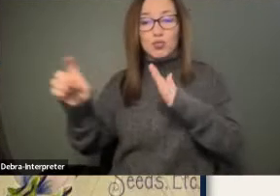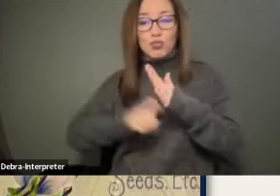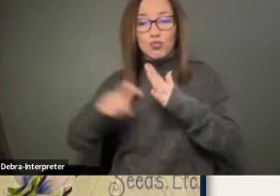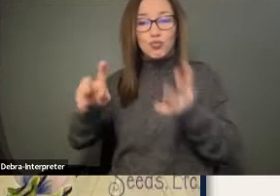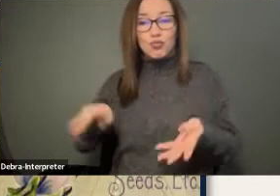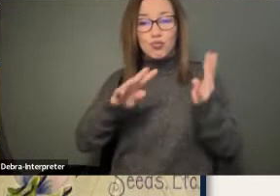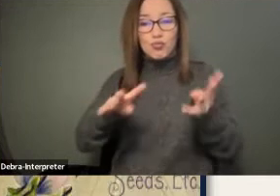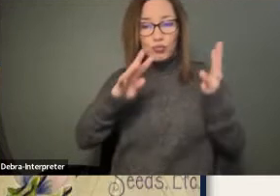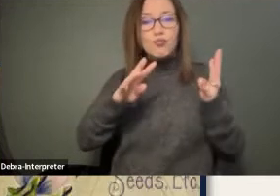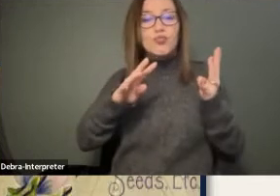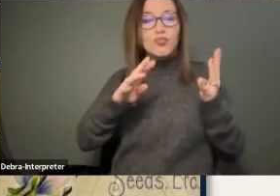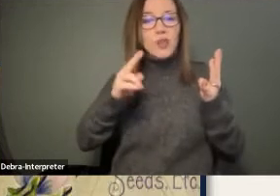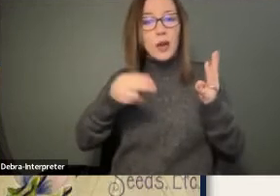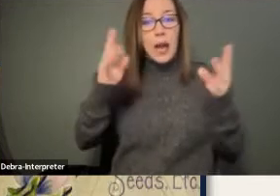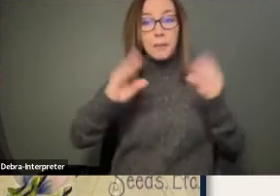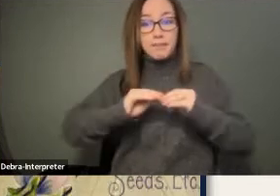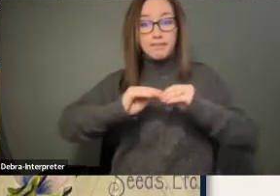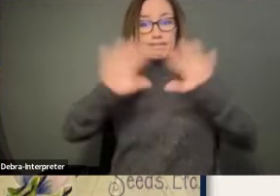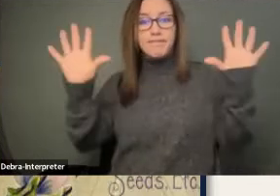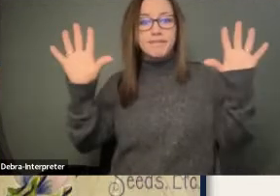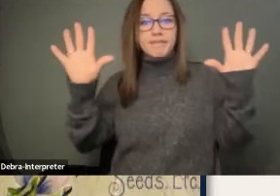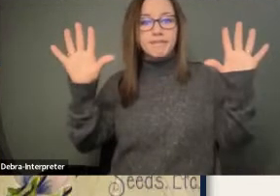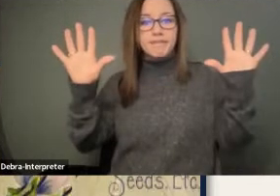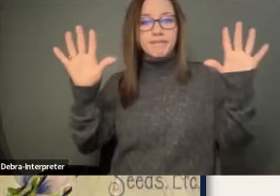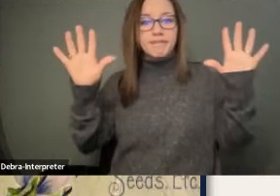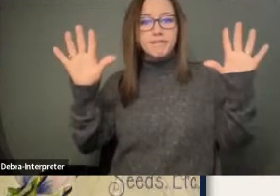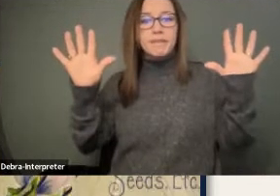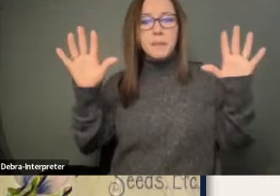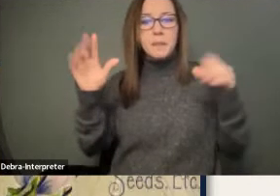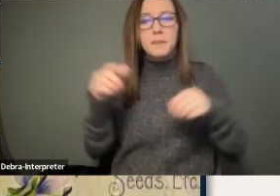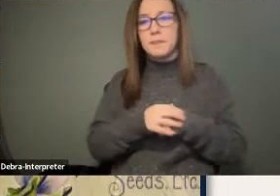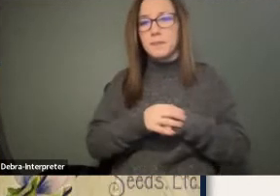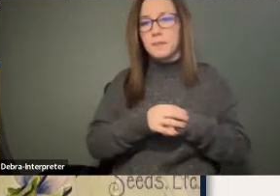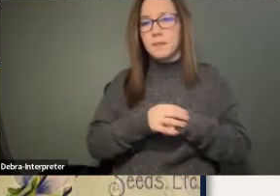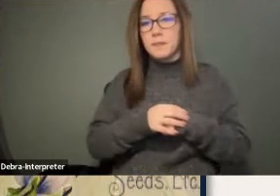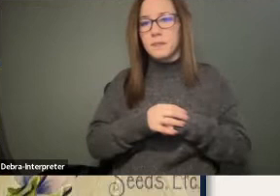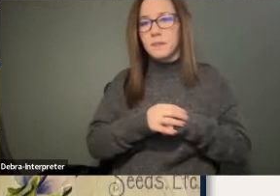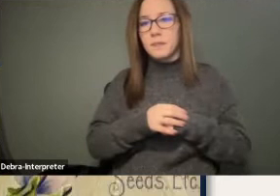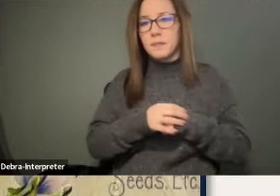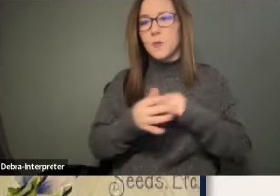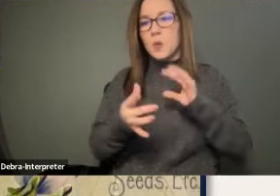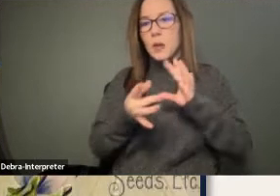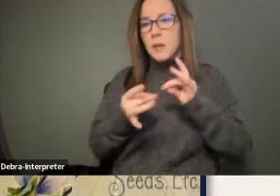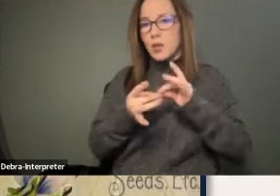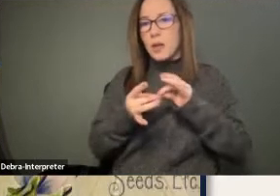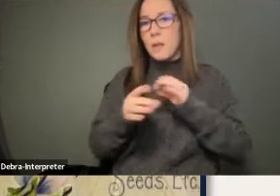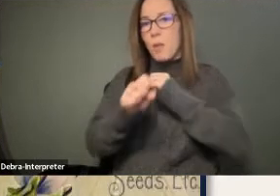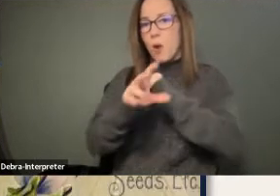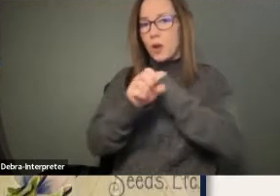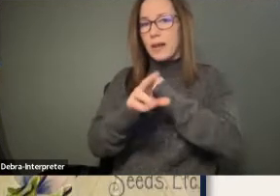of catalogs that have been scanned in. They are all high resolution. I will lift up what Stephanie said